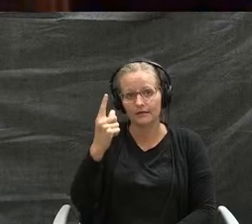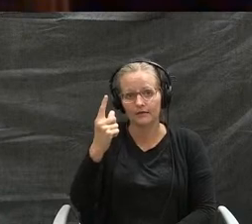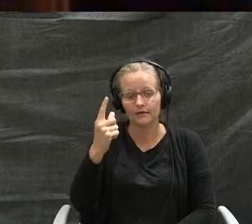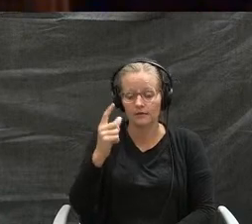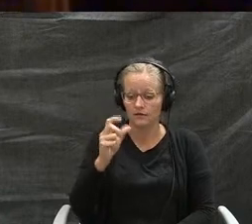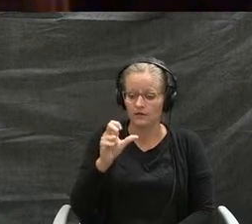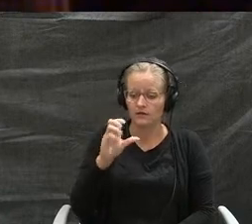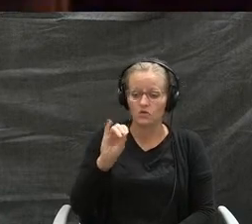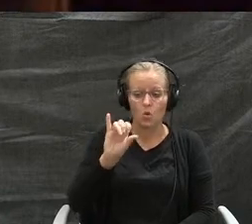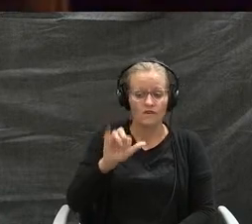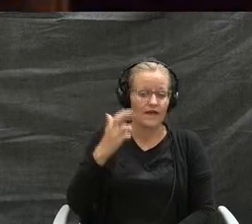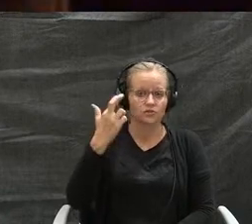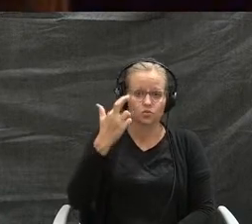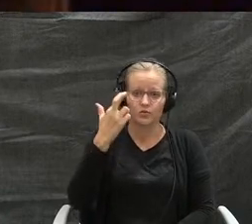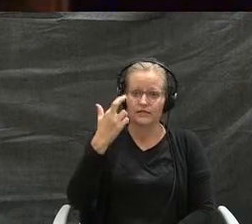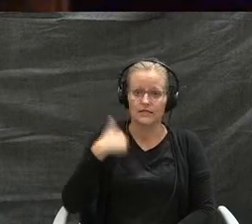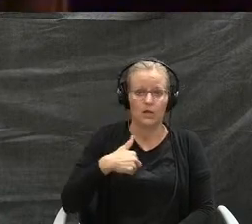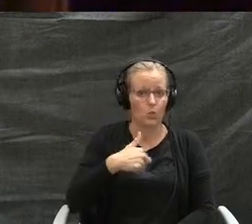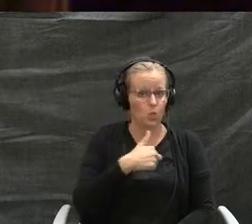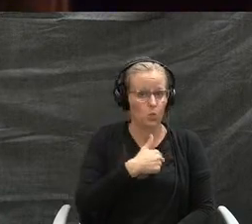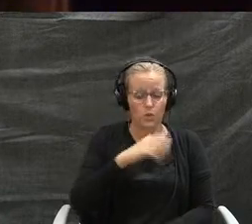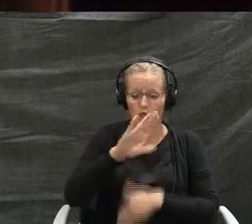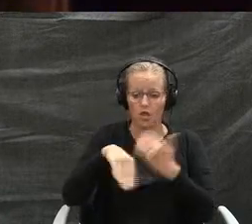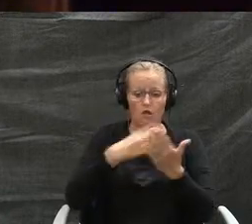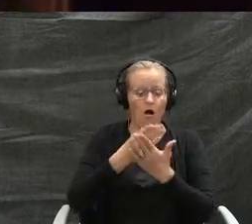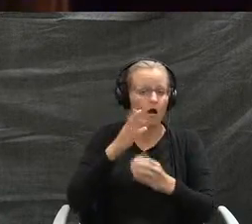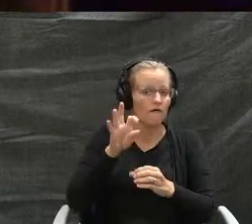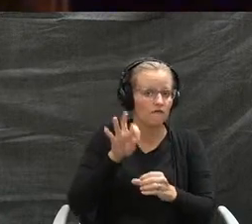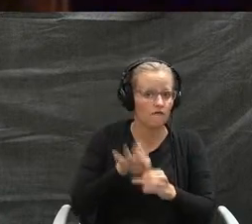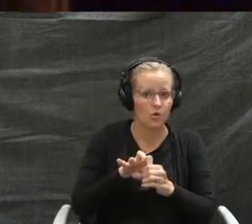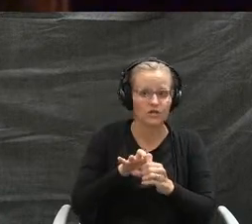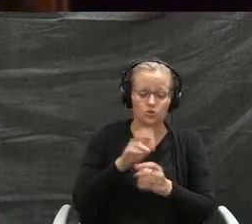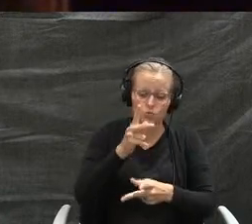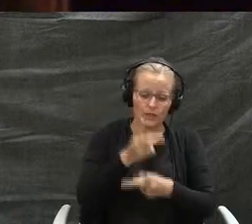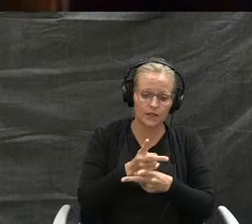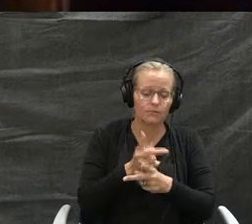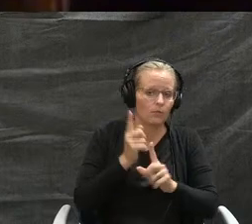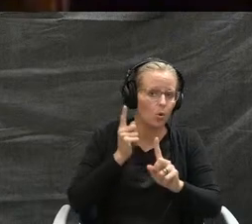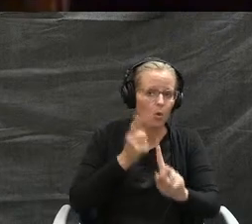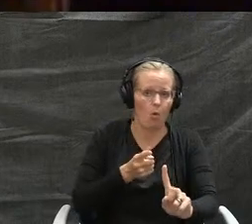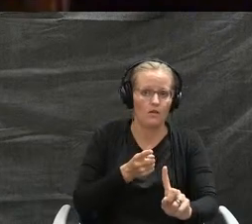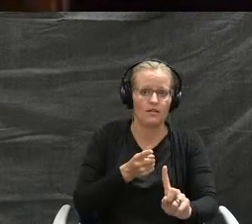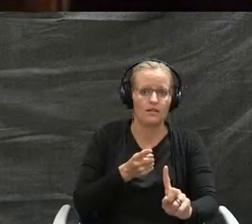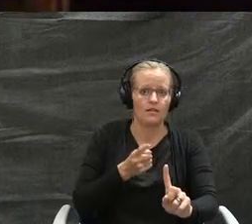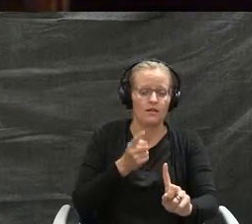we voted to return this goal to the number one goal of the